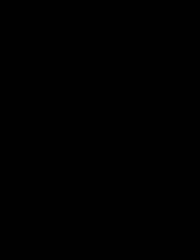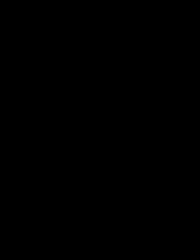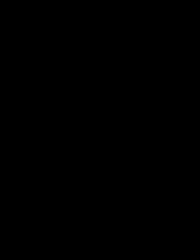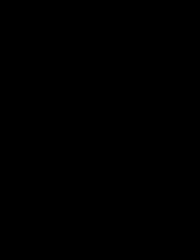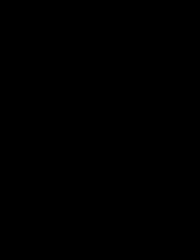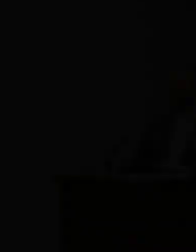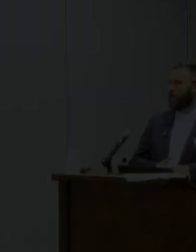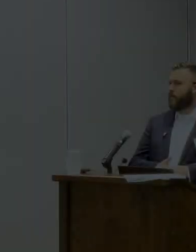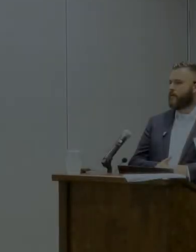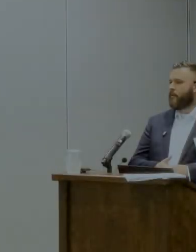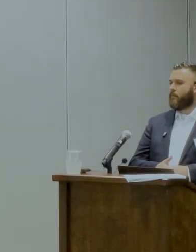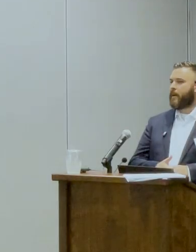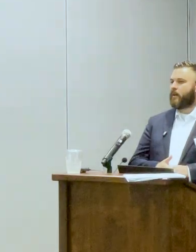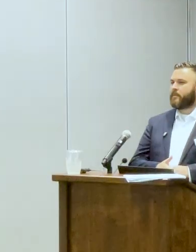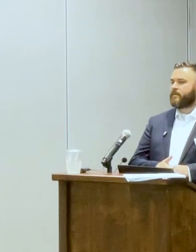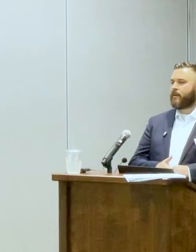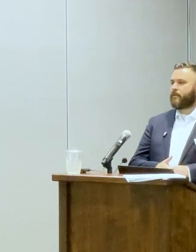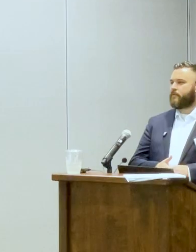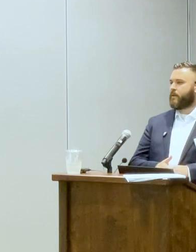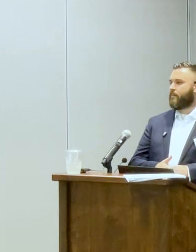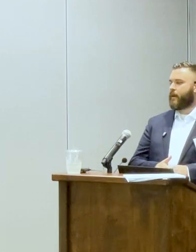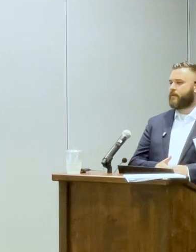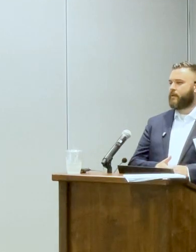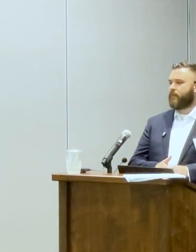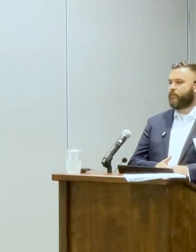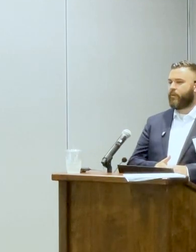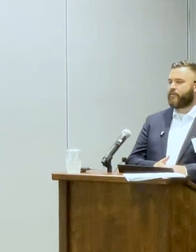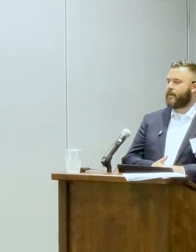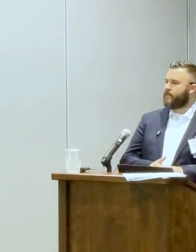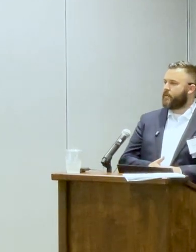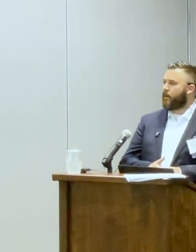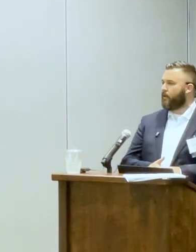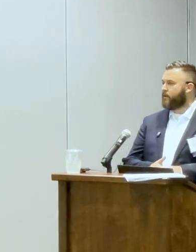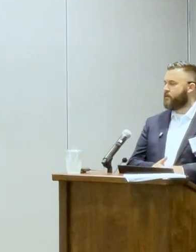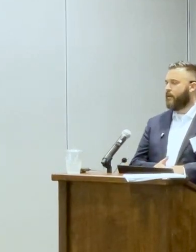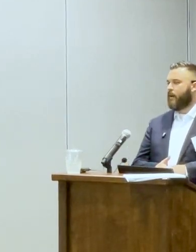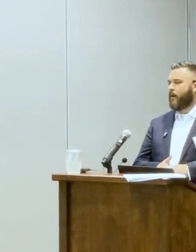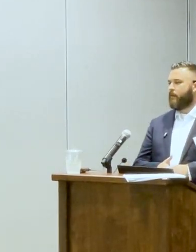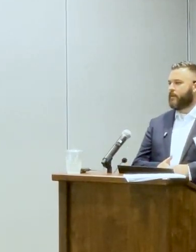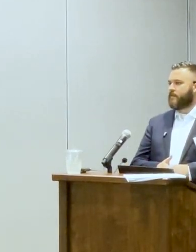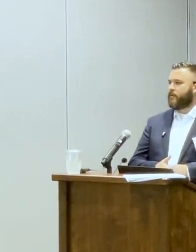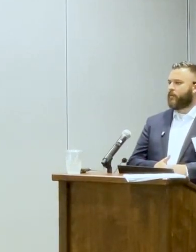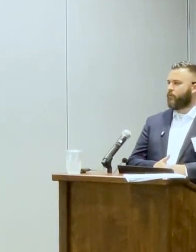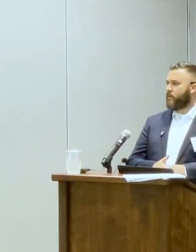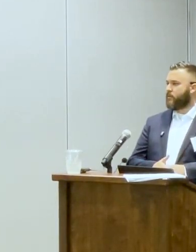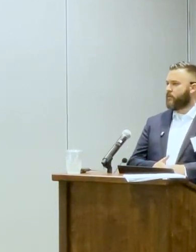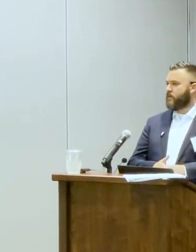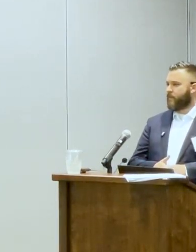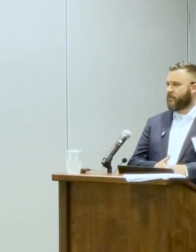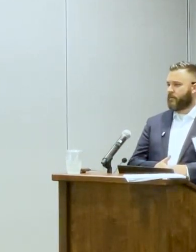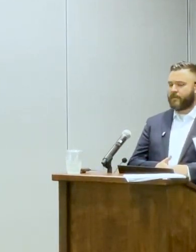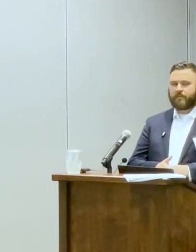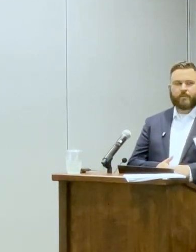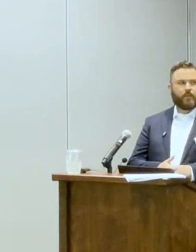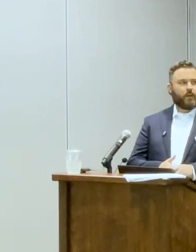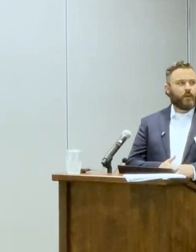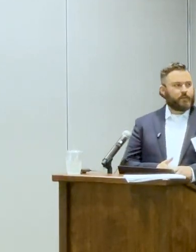So my name is Dr Jaron pashki. I'm from Riverside City College. I'm a Disability Resource Specialist. This is my colleague.